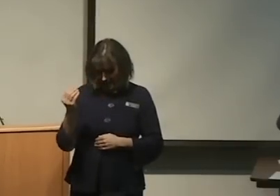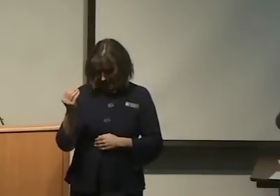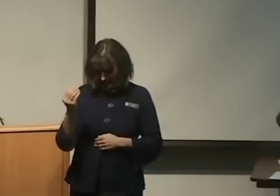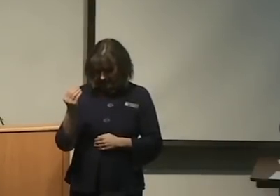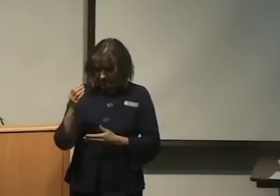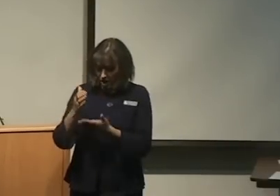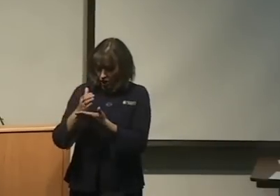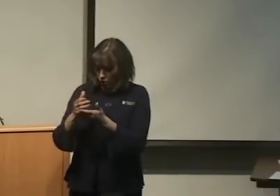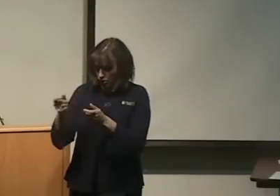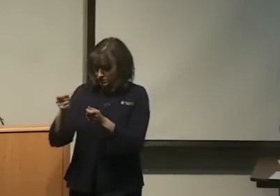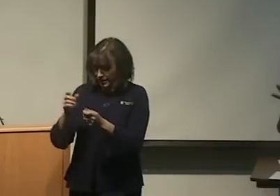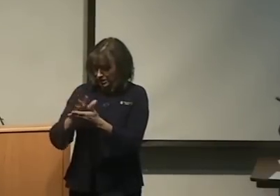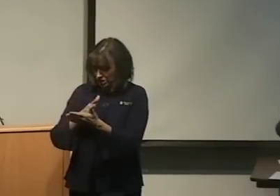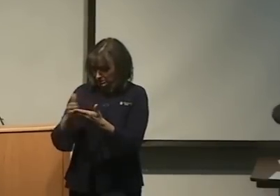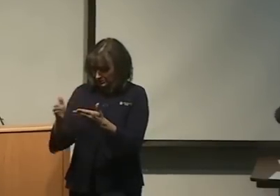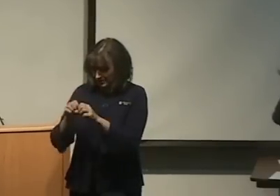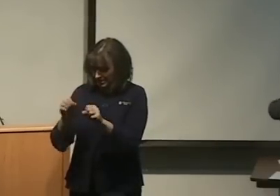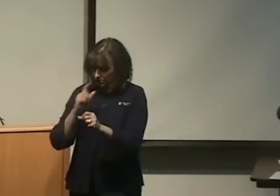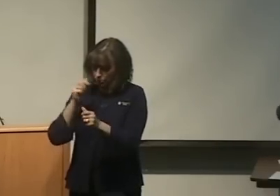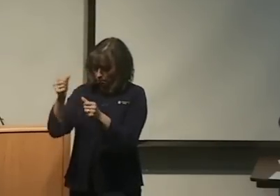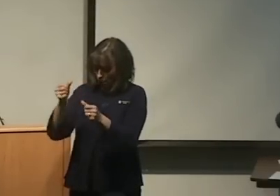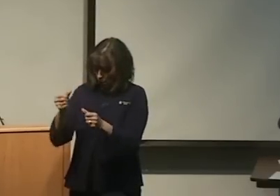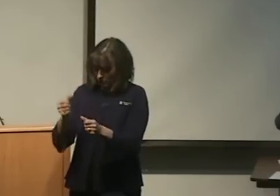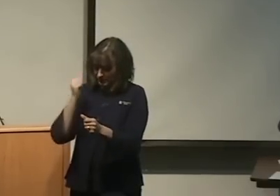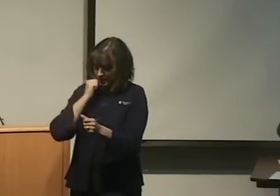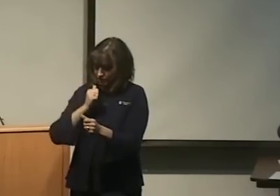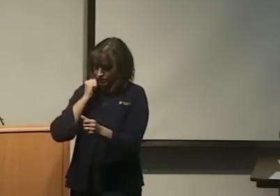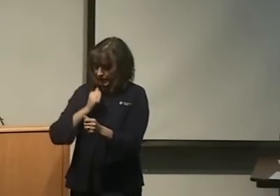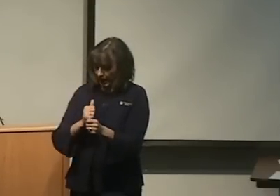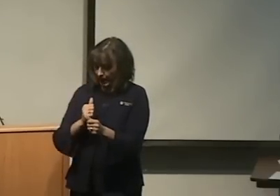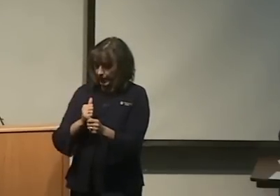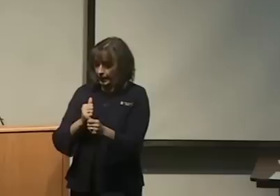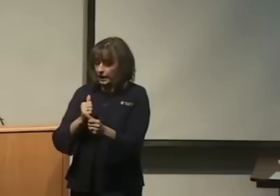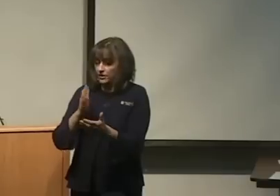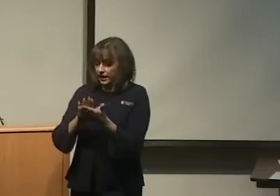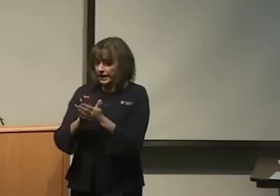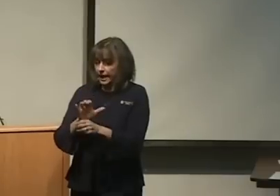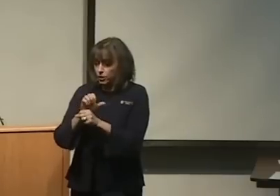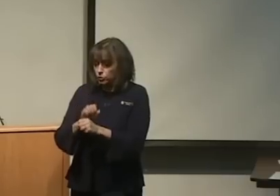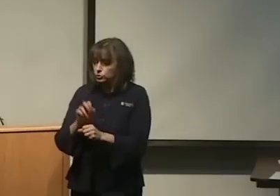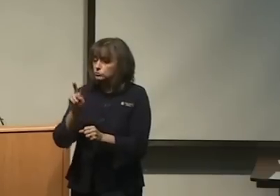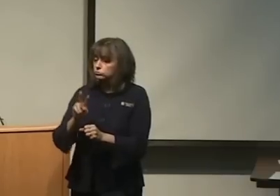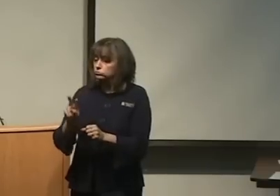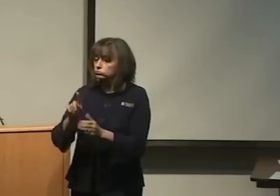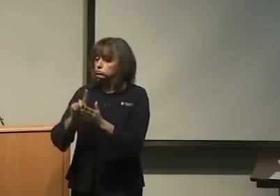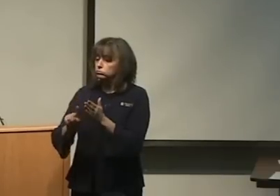where you post every day and they post. So they get used to checking it every day like they check Facebook every day. But if you're not a power user and you want them